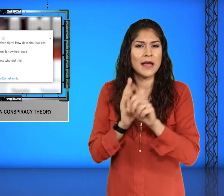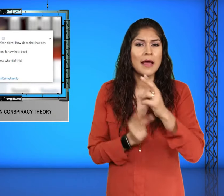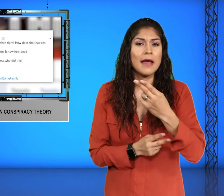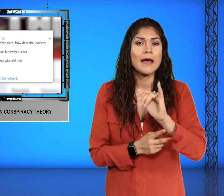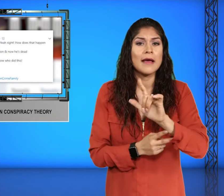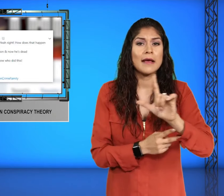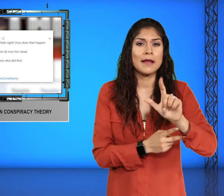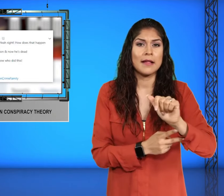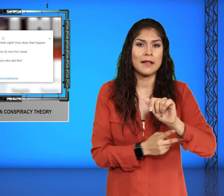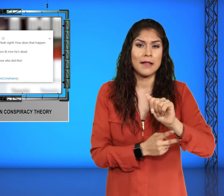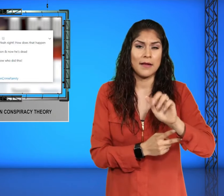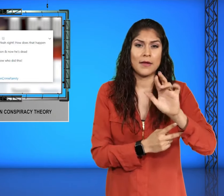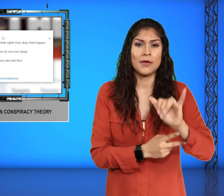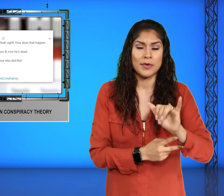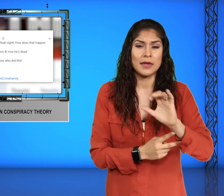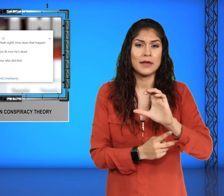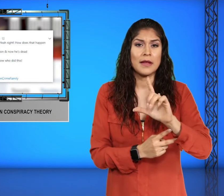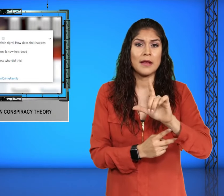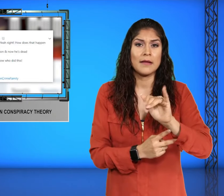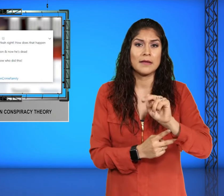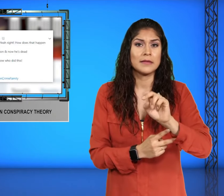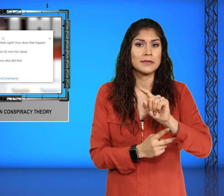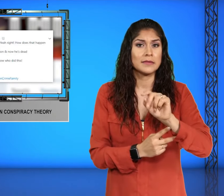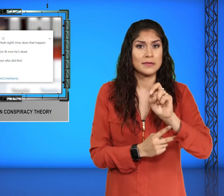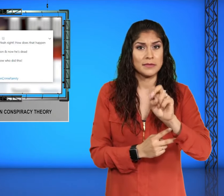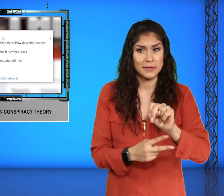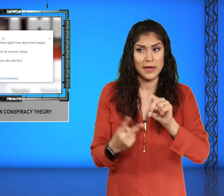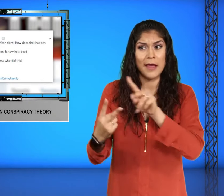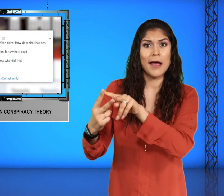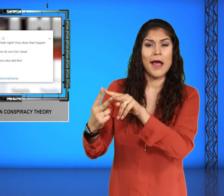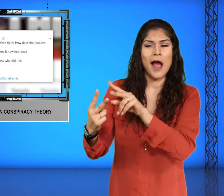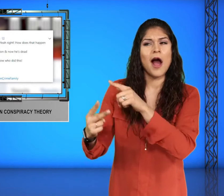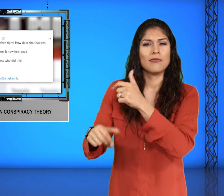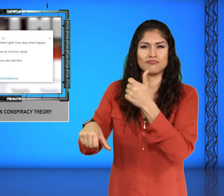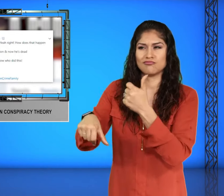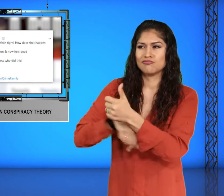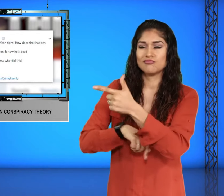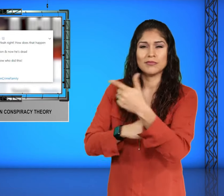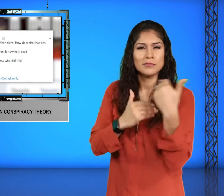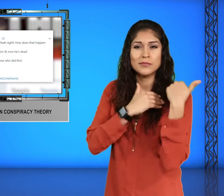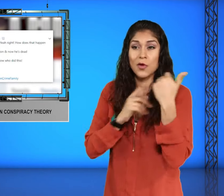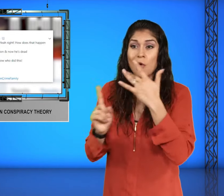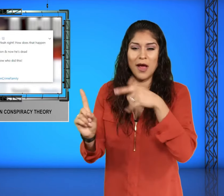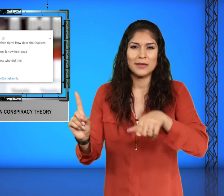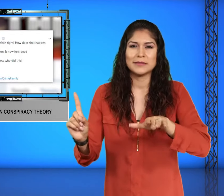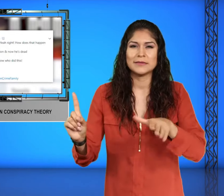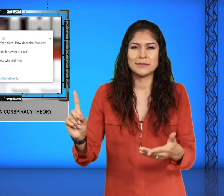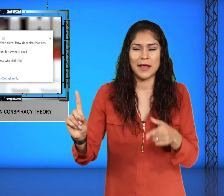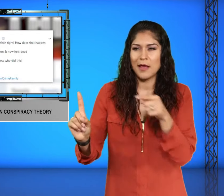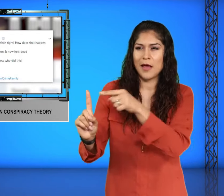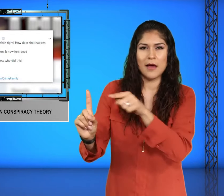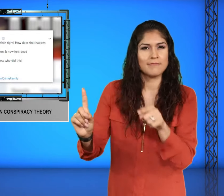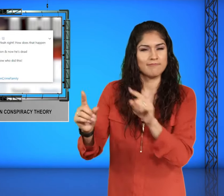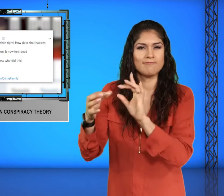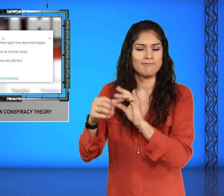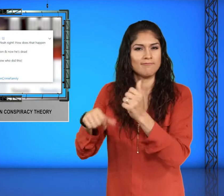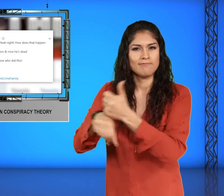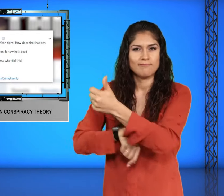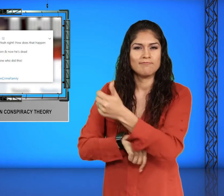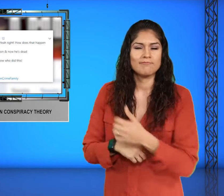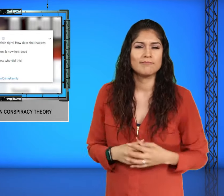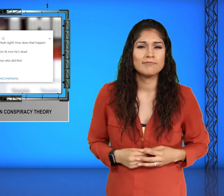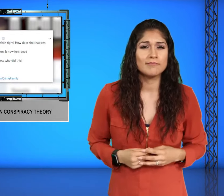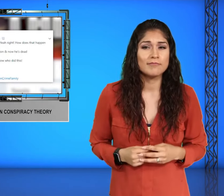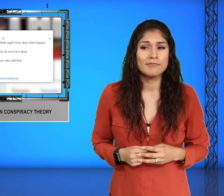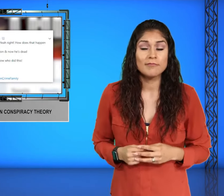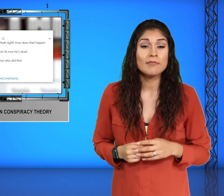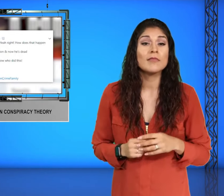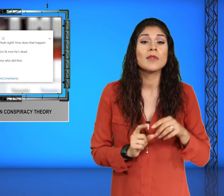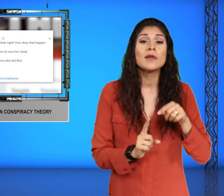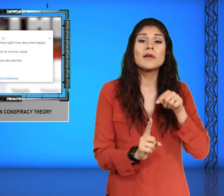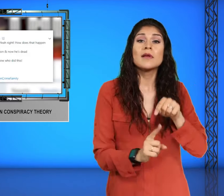of State Hillary Clinton were responsible for Epstein's death.